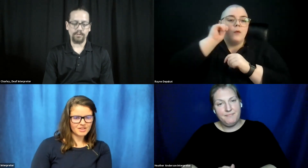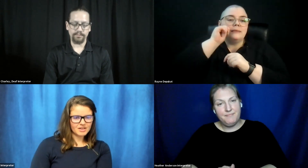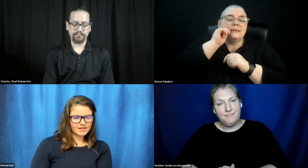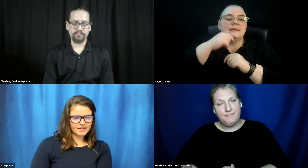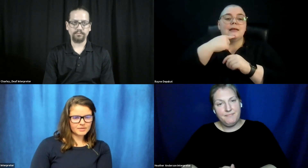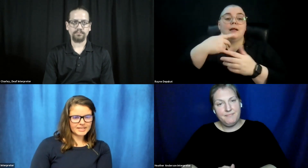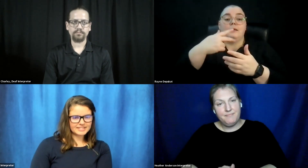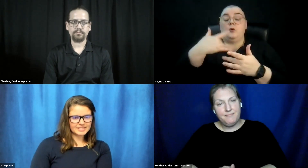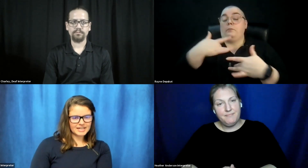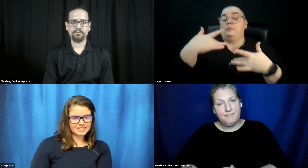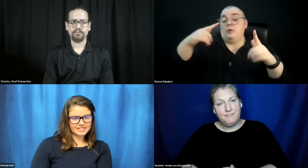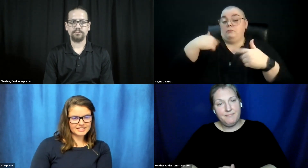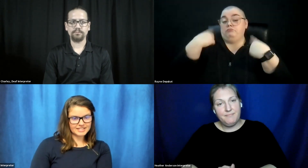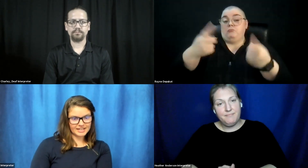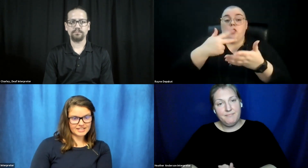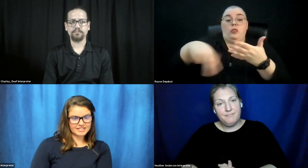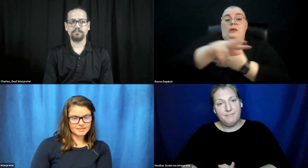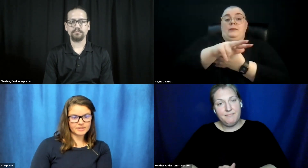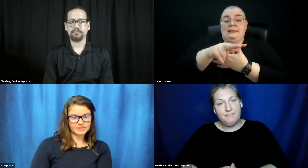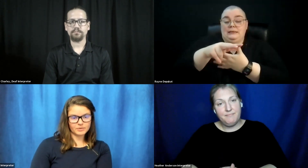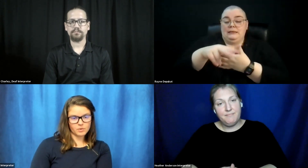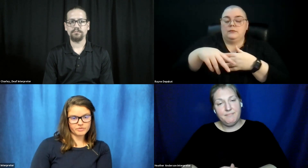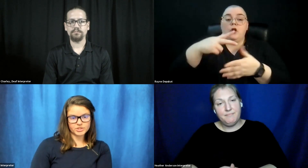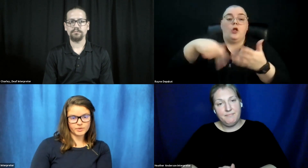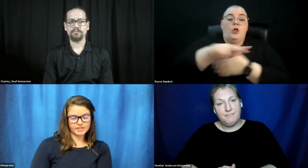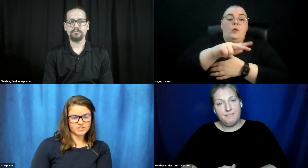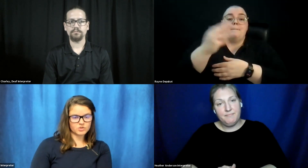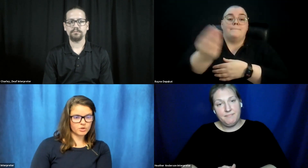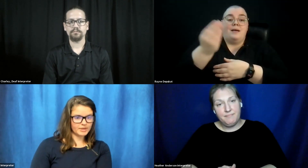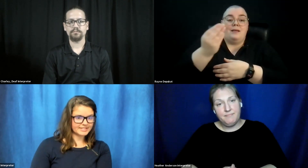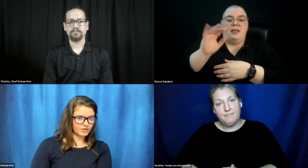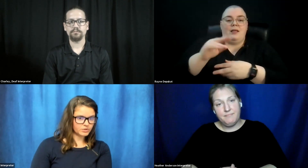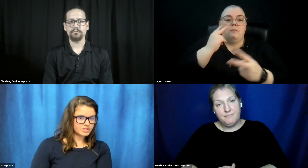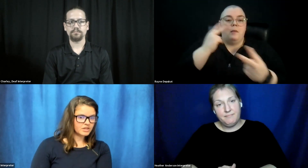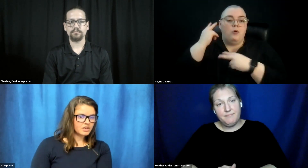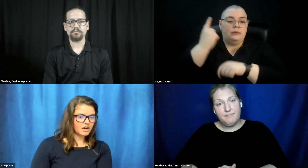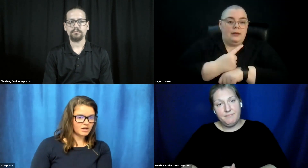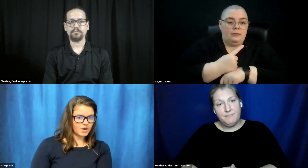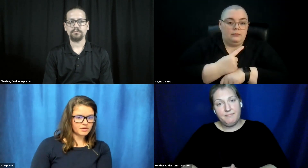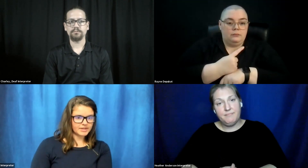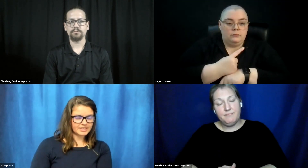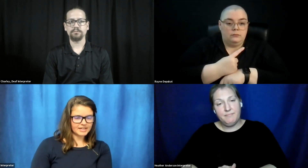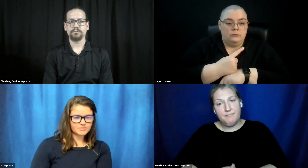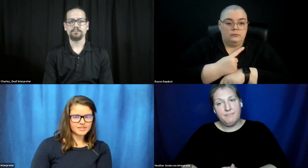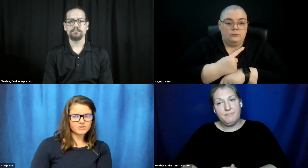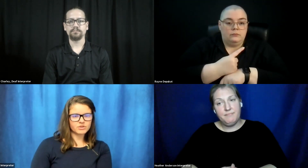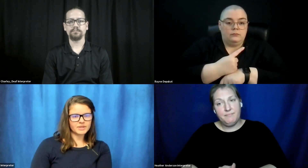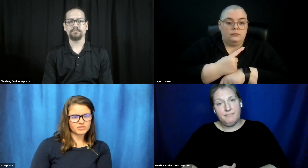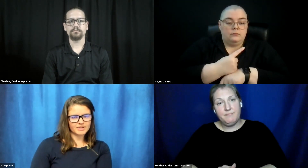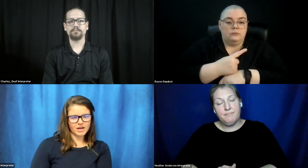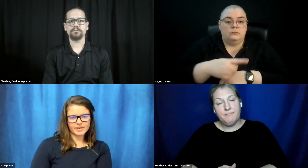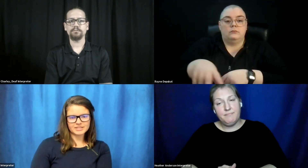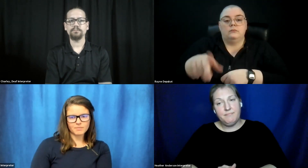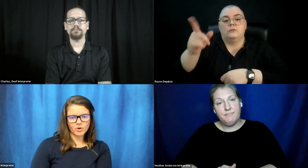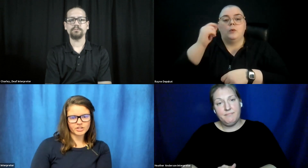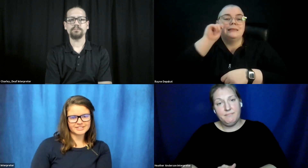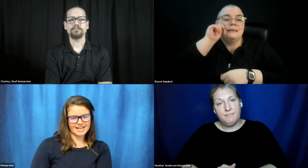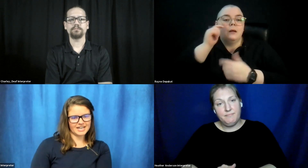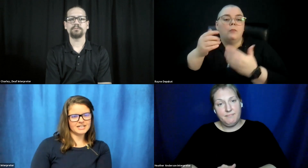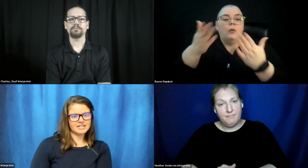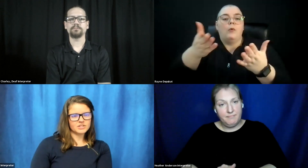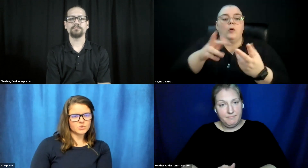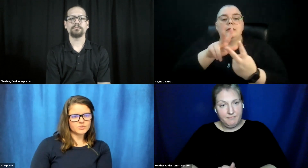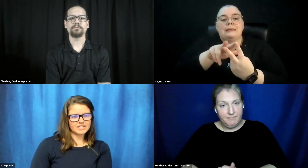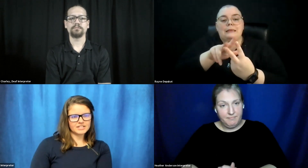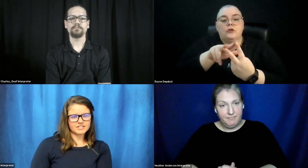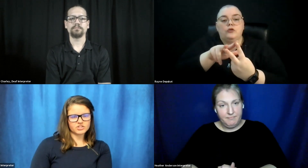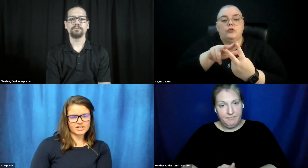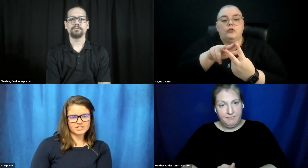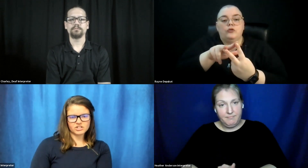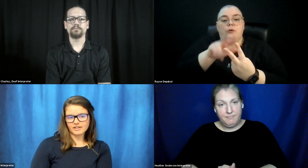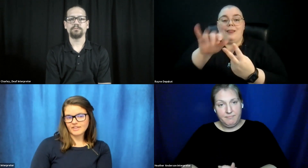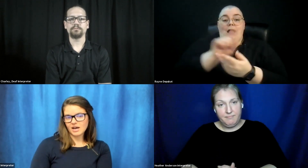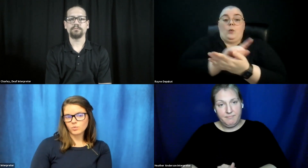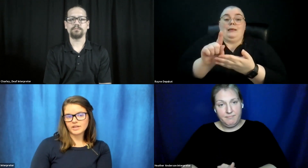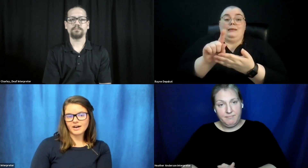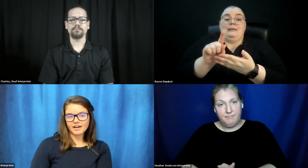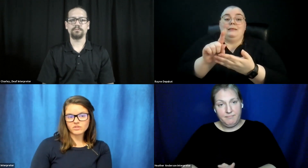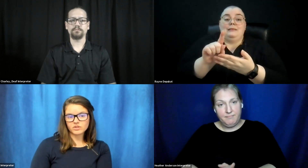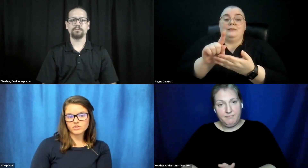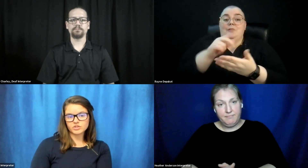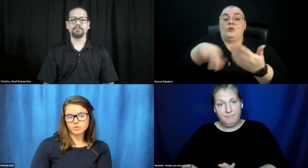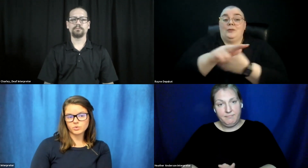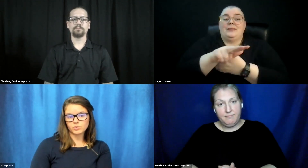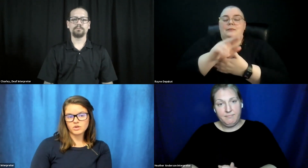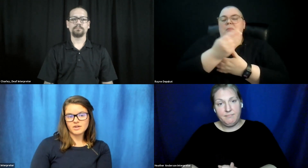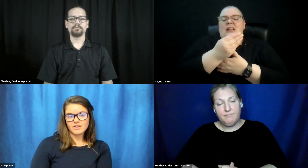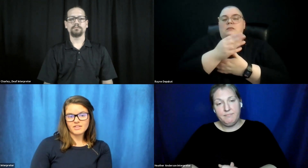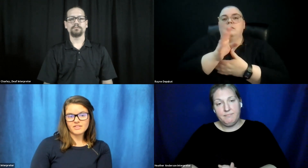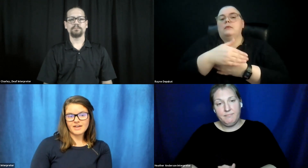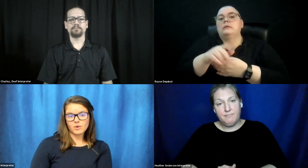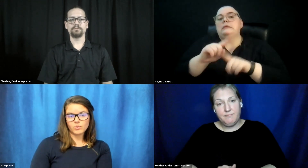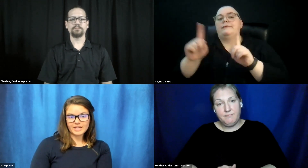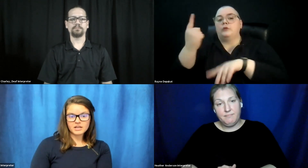I see that Tina said that typically what we've been doing is three weeks out on a Monday night but three weeks from now is Memorial Day. So Tina is suggesting that we either do that week.